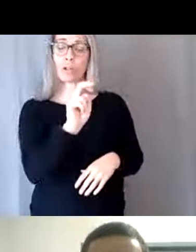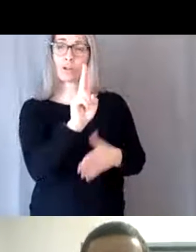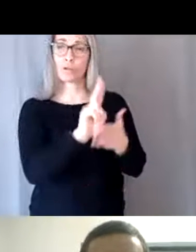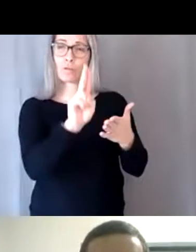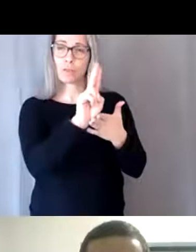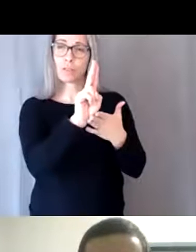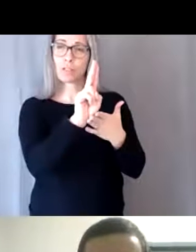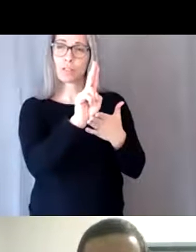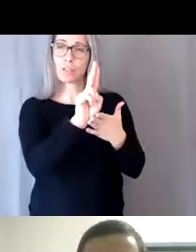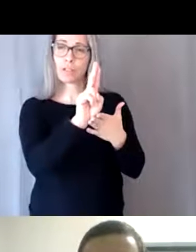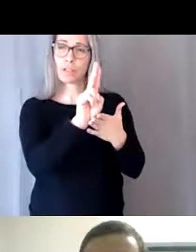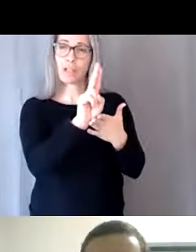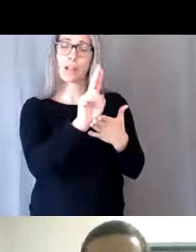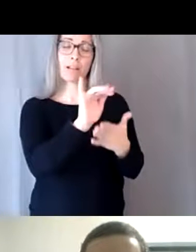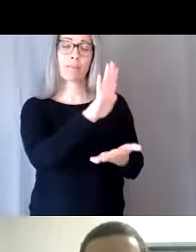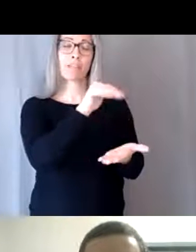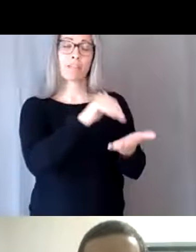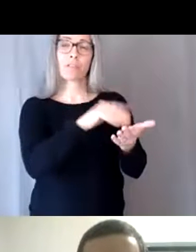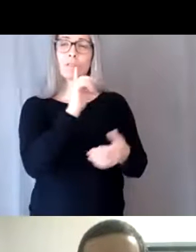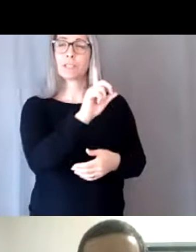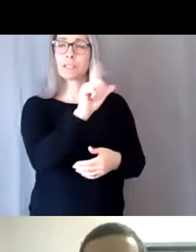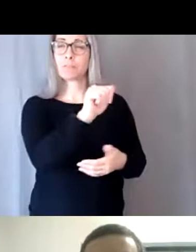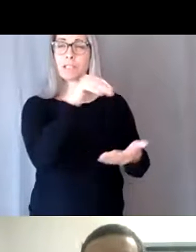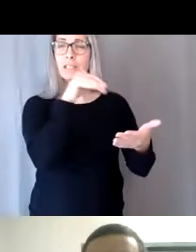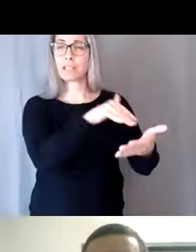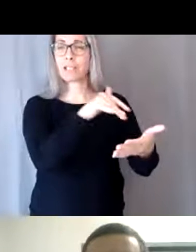disability studies at UFisc